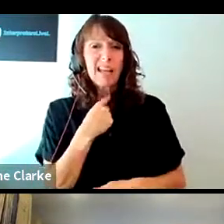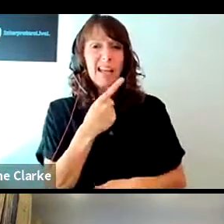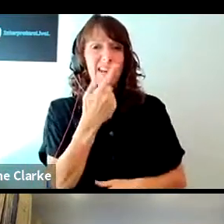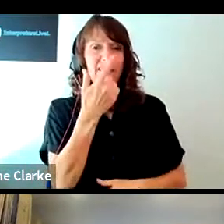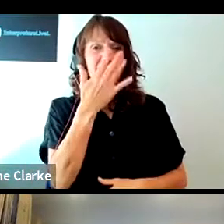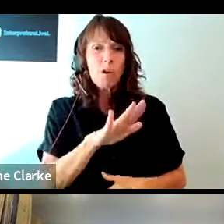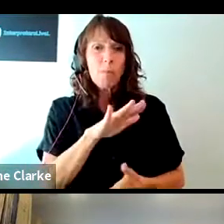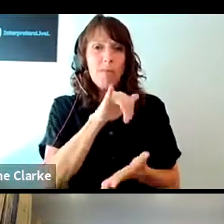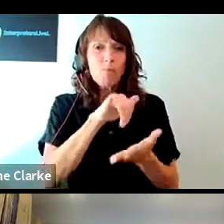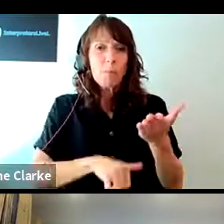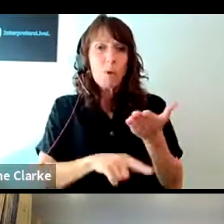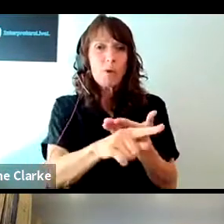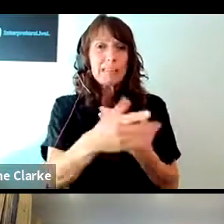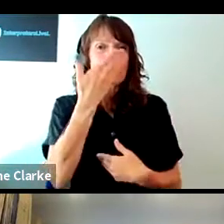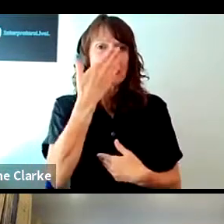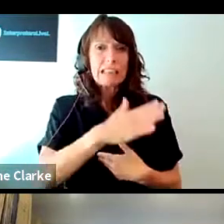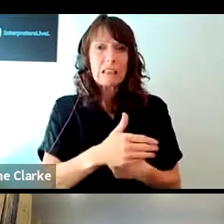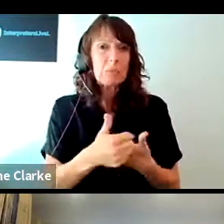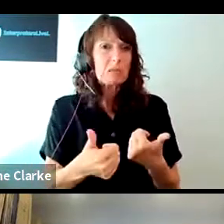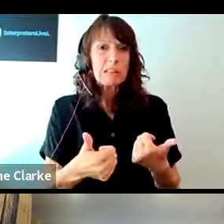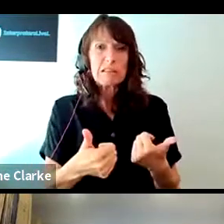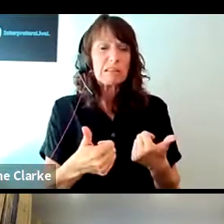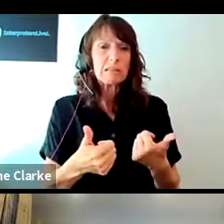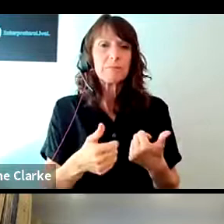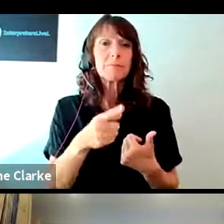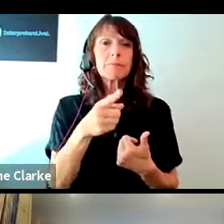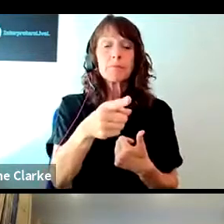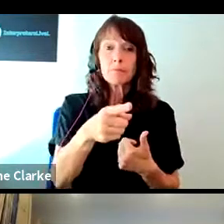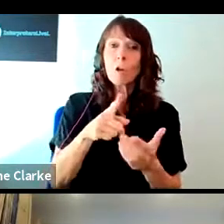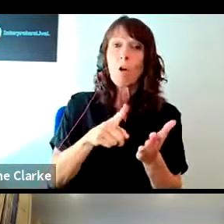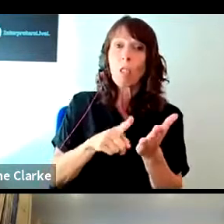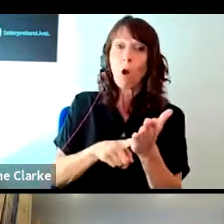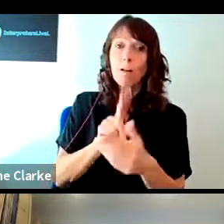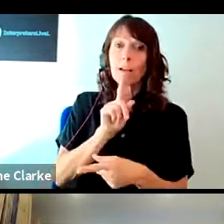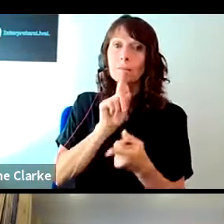Yeah. Although, there are cases, but obviously, in the past,